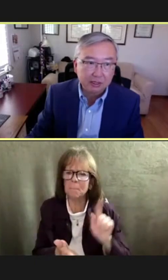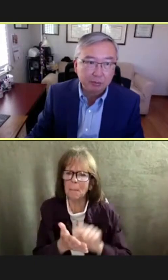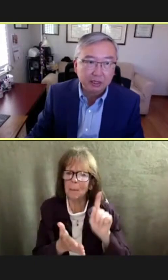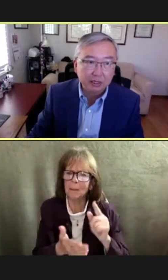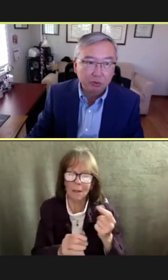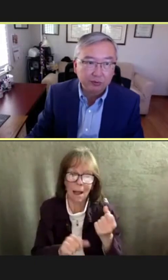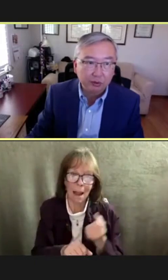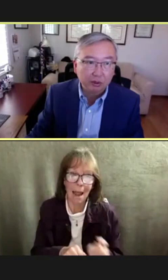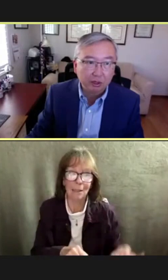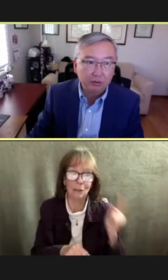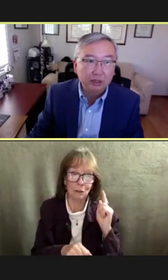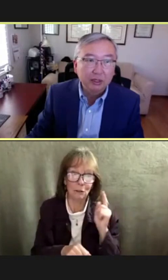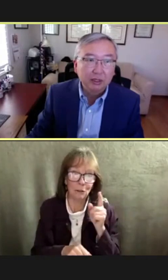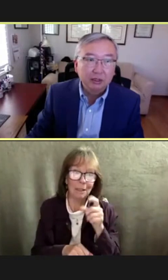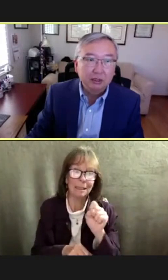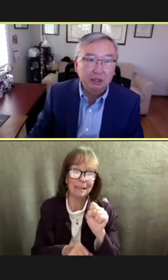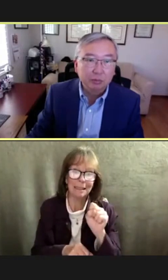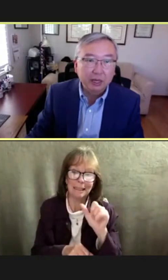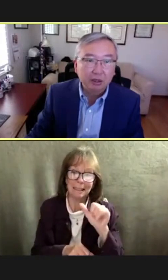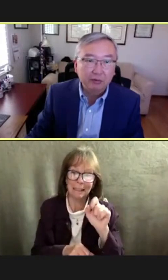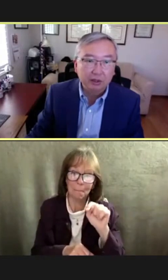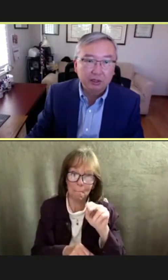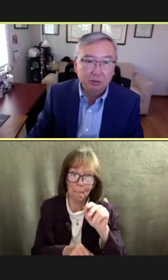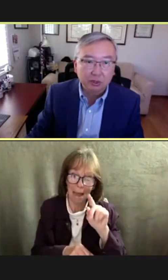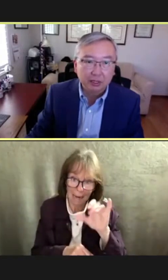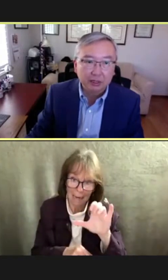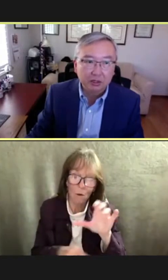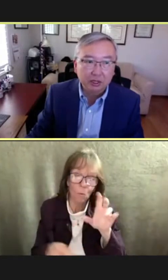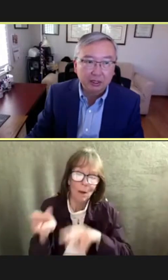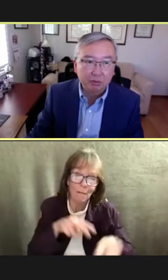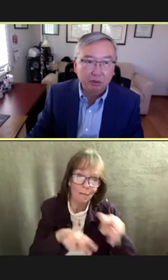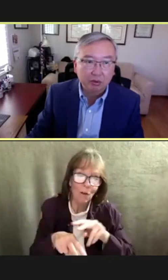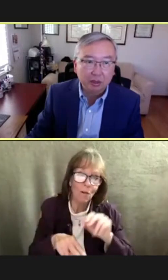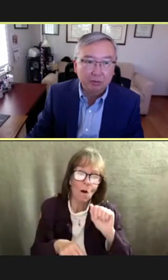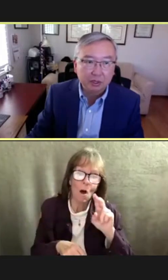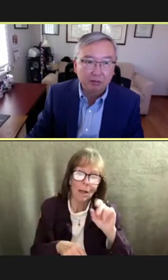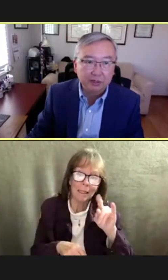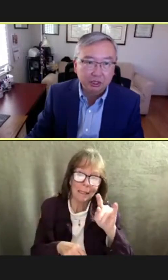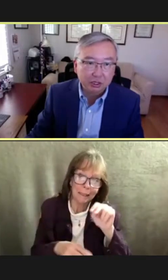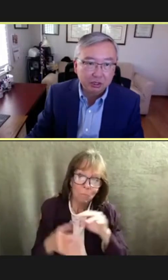it's a systematic review on the impact of autism-related training programs